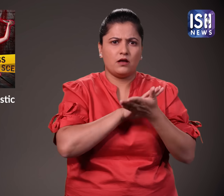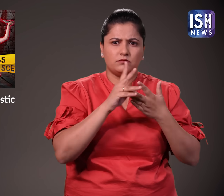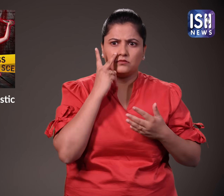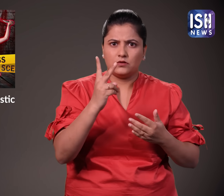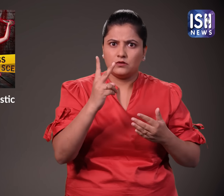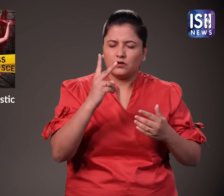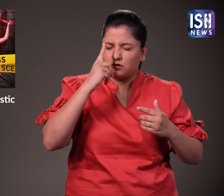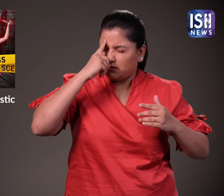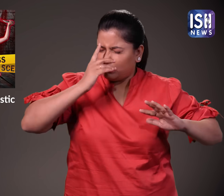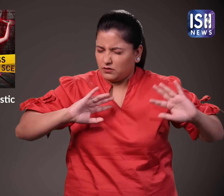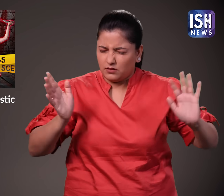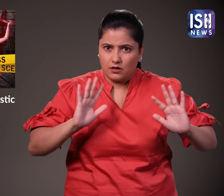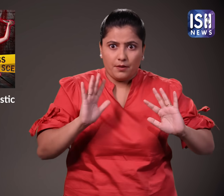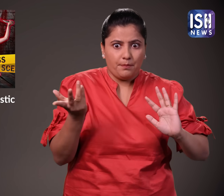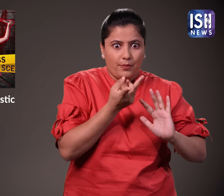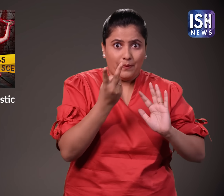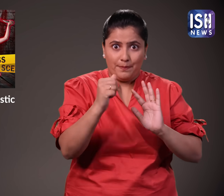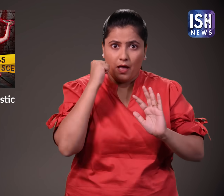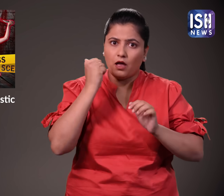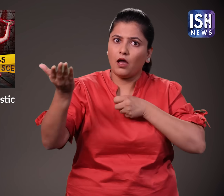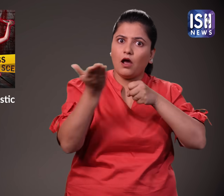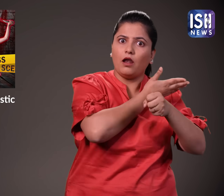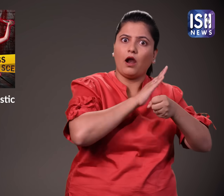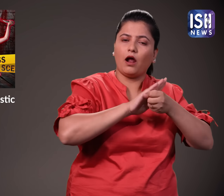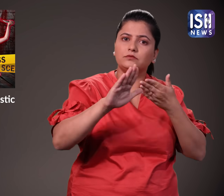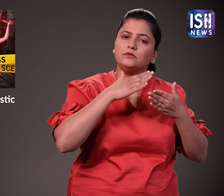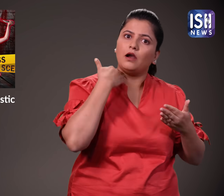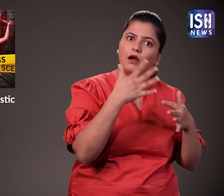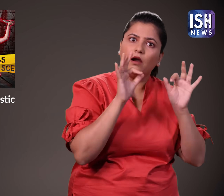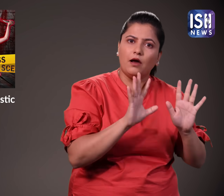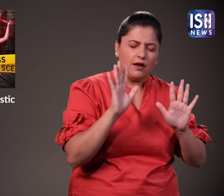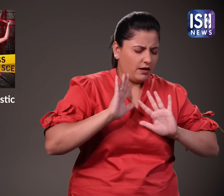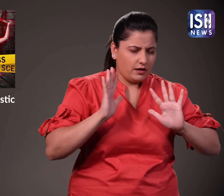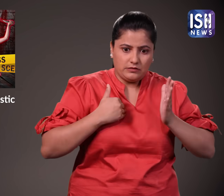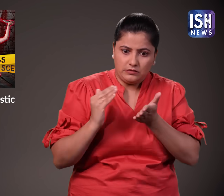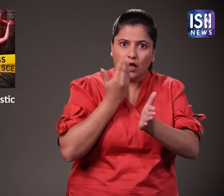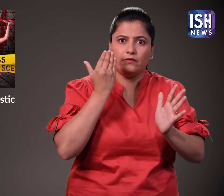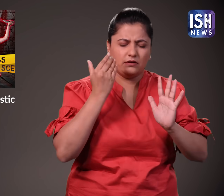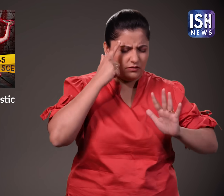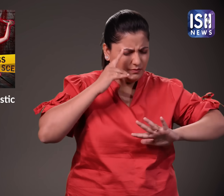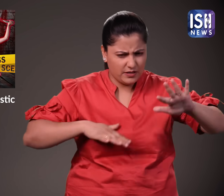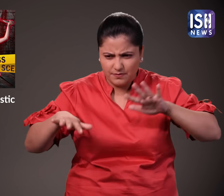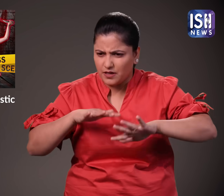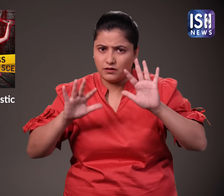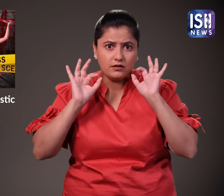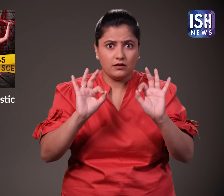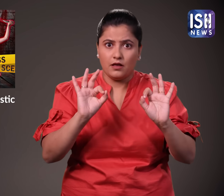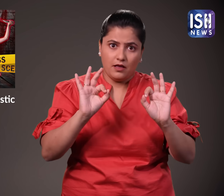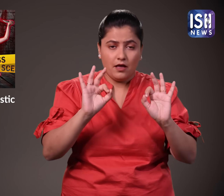Hardeep found out about this and, fearing they might kill him, planned to save himself.